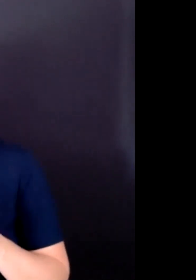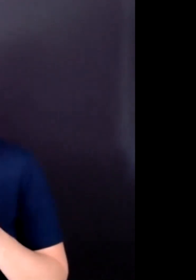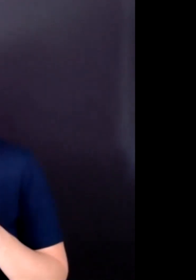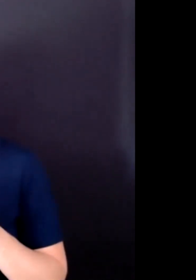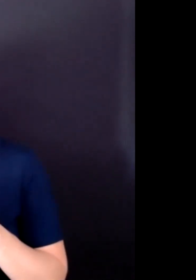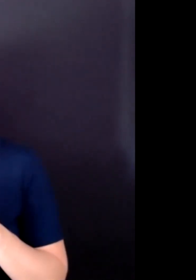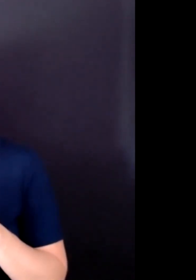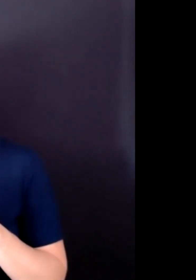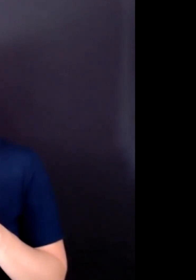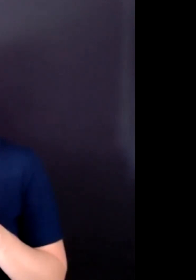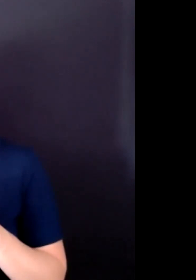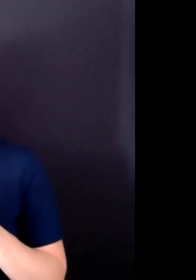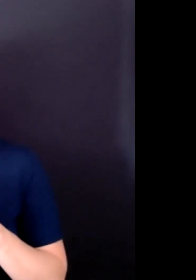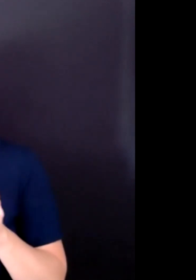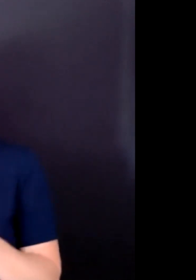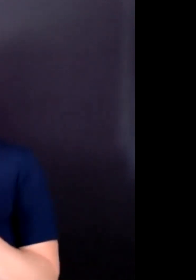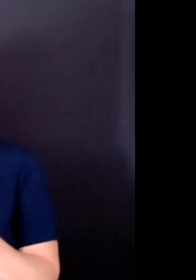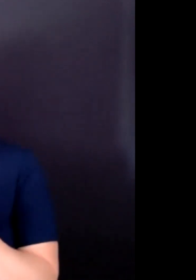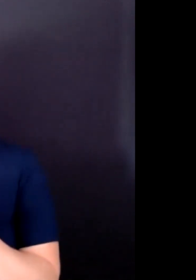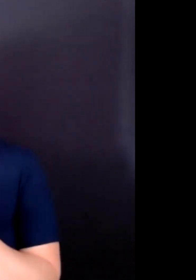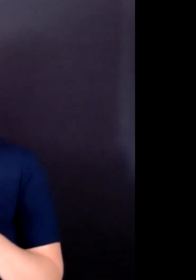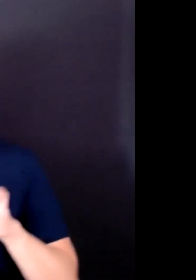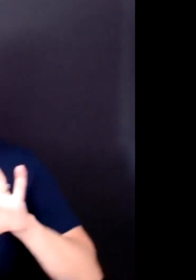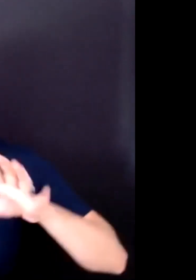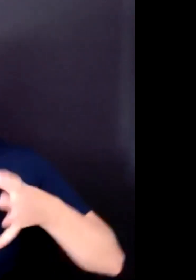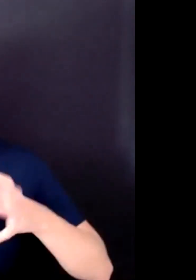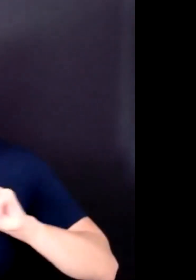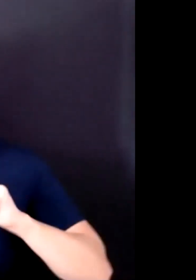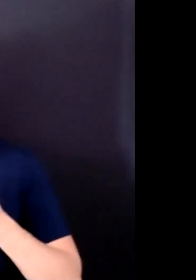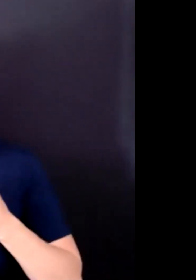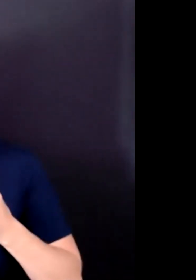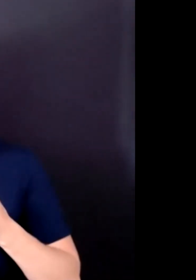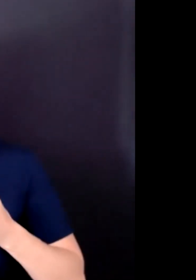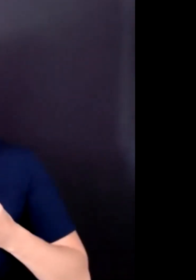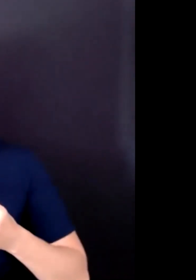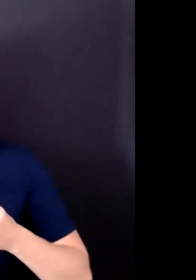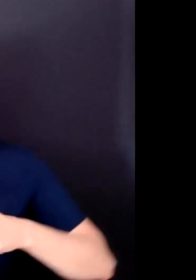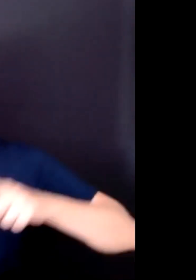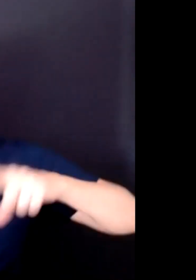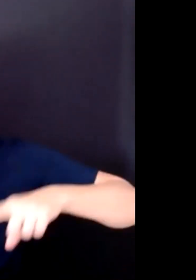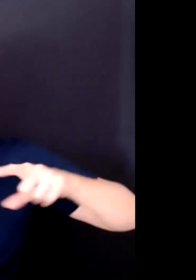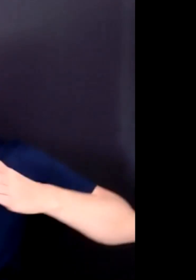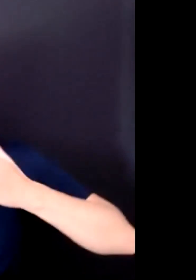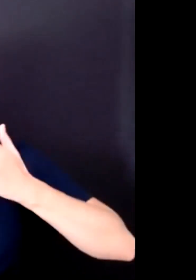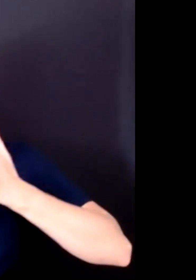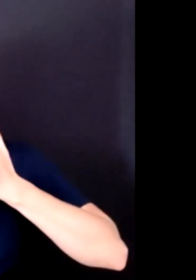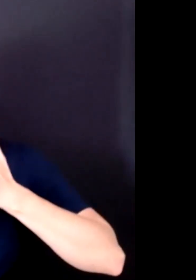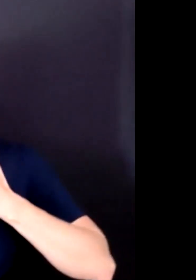the agency to look at various programs of what we're doing. To